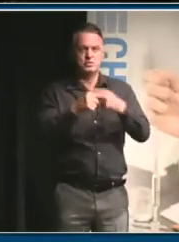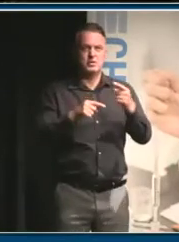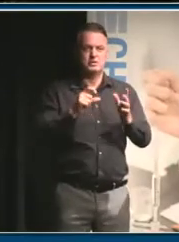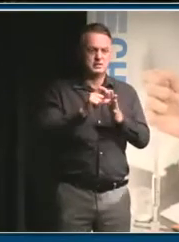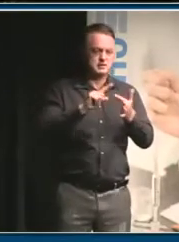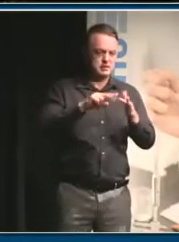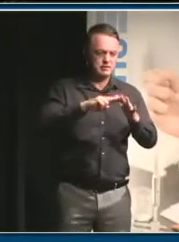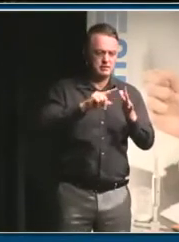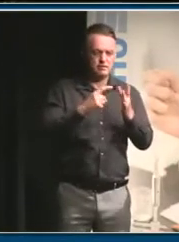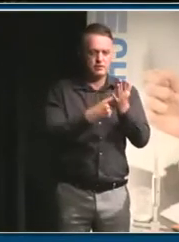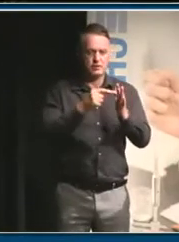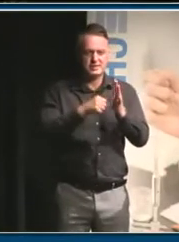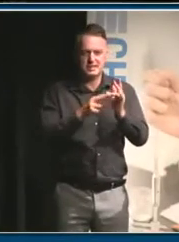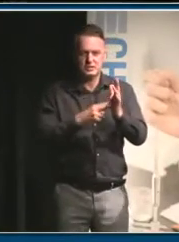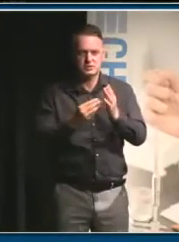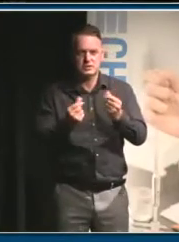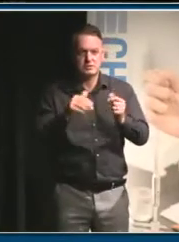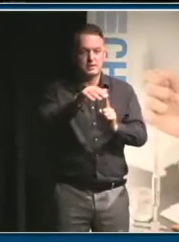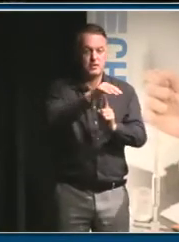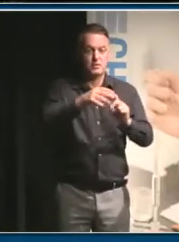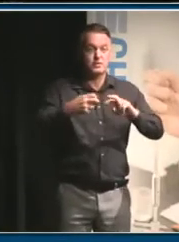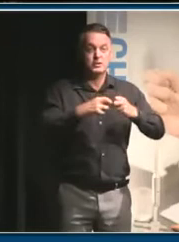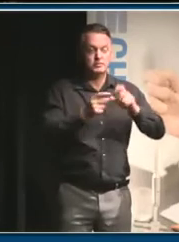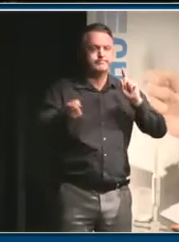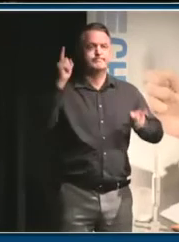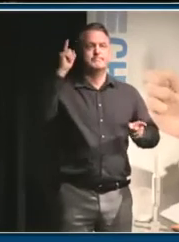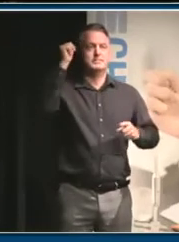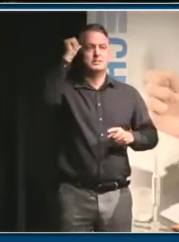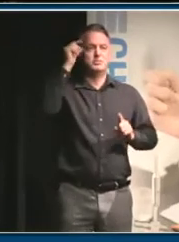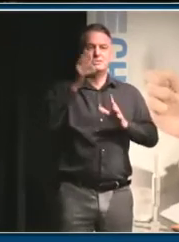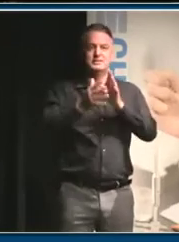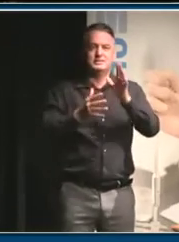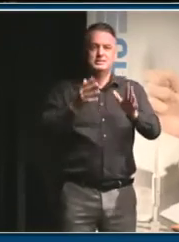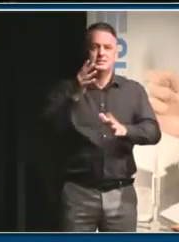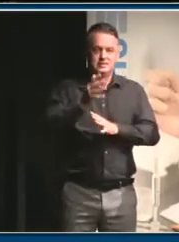some kind of an environmental issue, they now see meaning for it. And they get up on their heels and